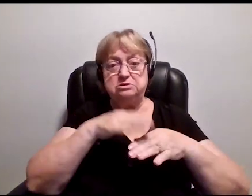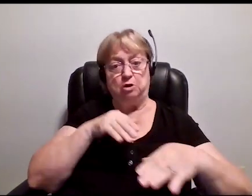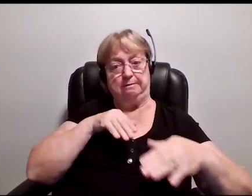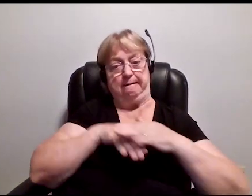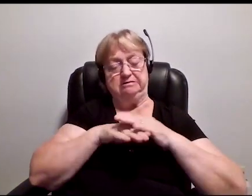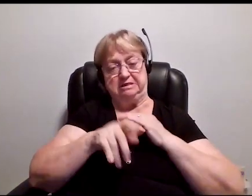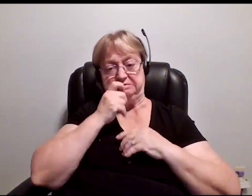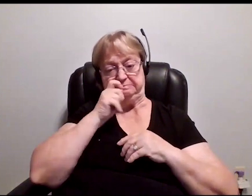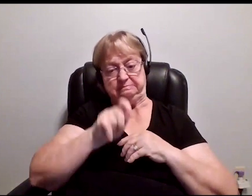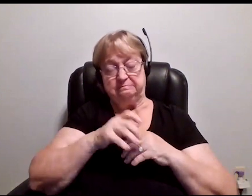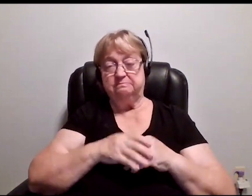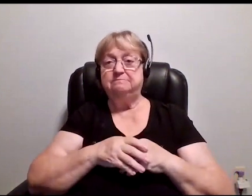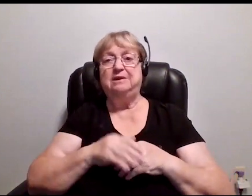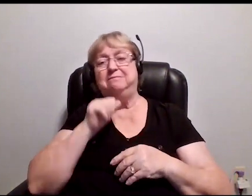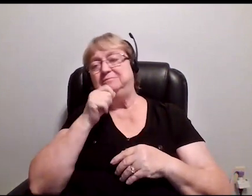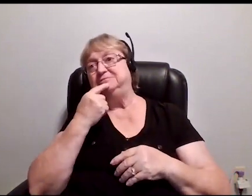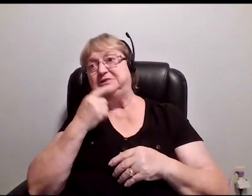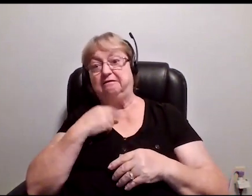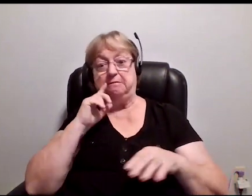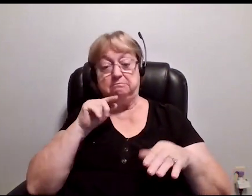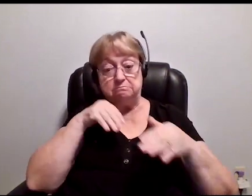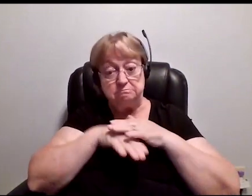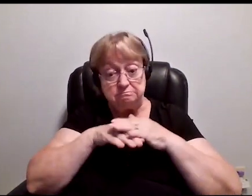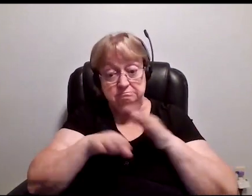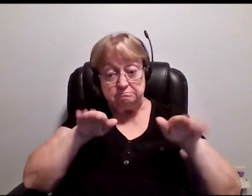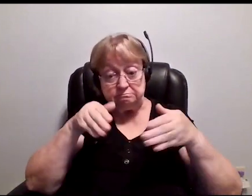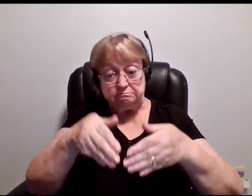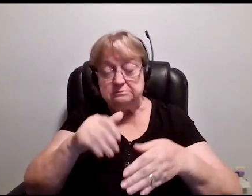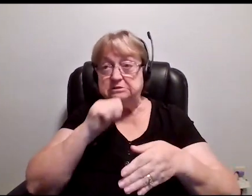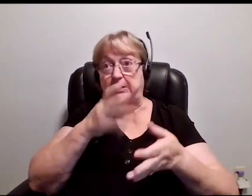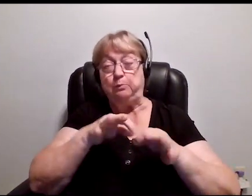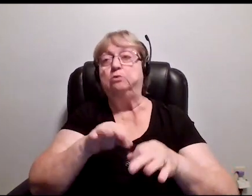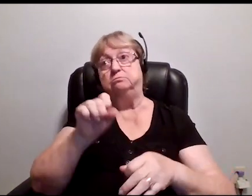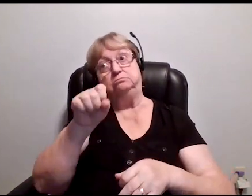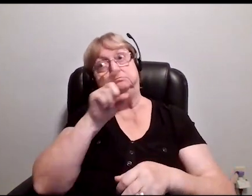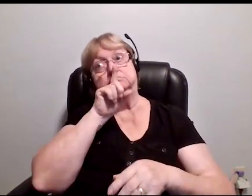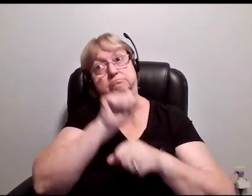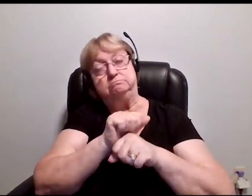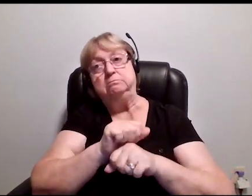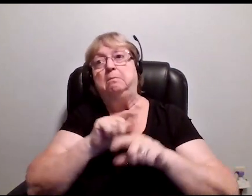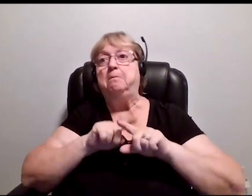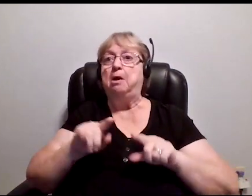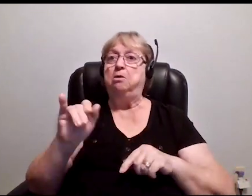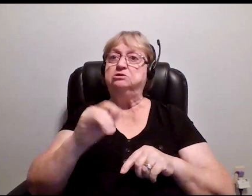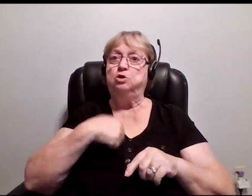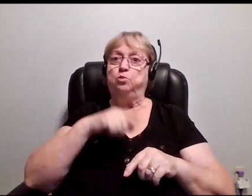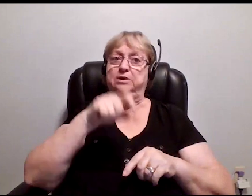I'm not saying that concrete access concerns aren't important to focus on because they are, but we also need to have additional research focusing